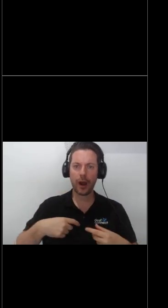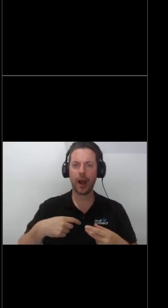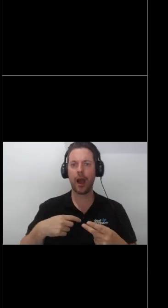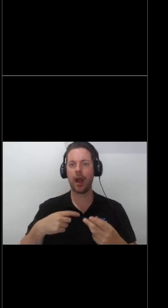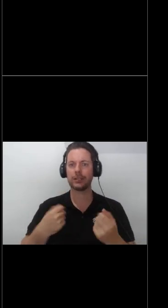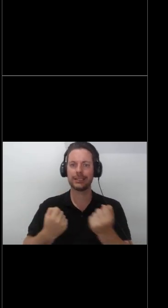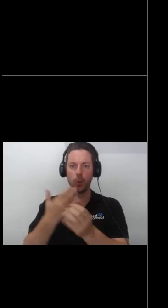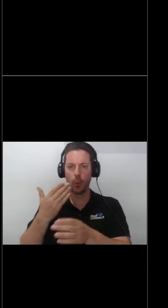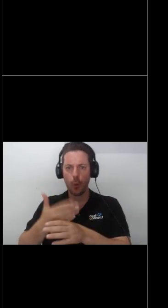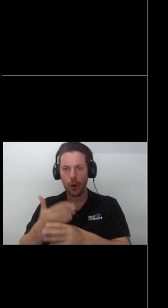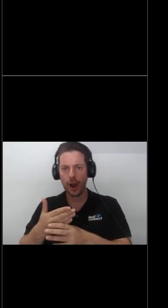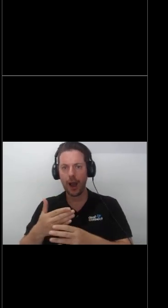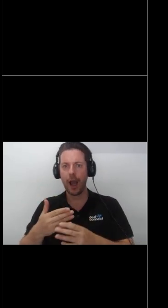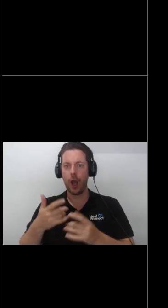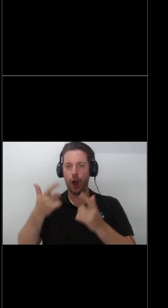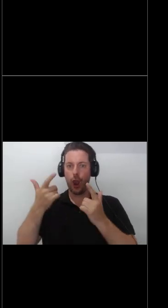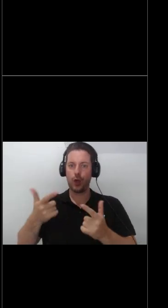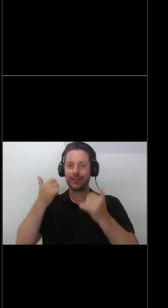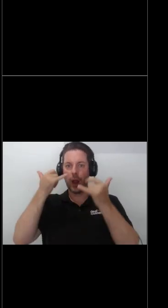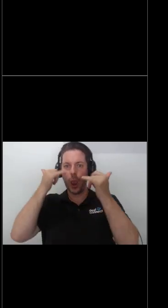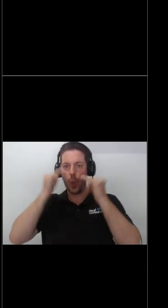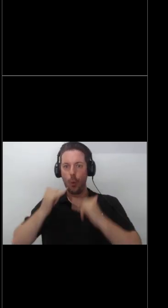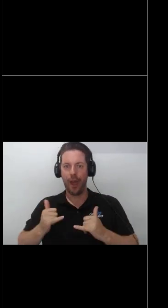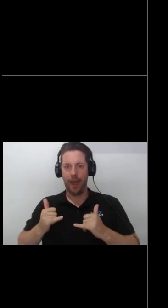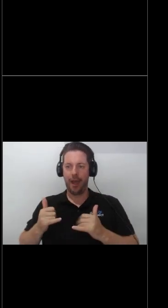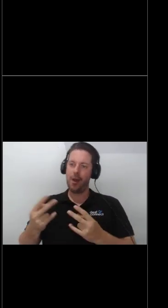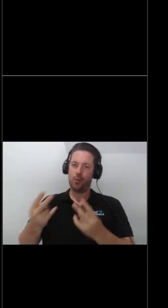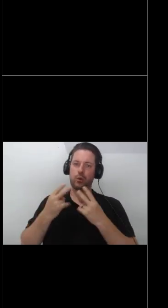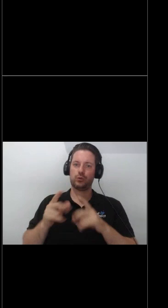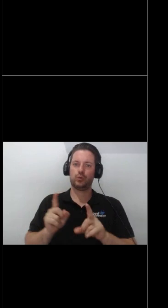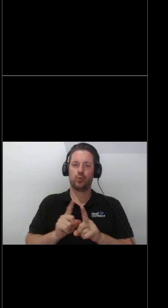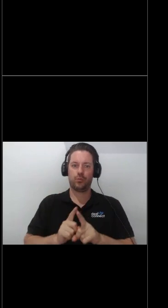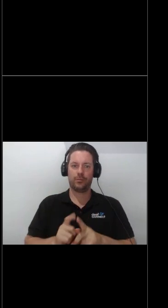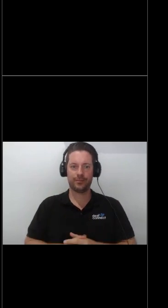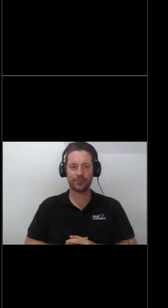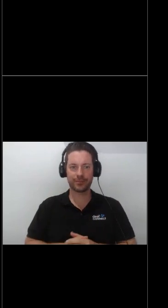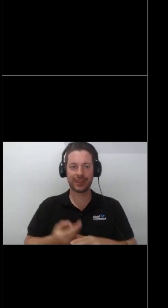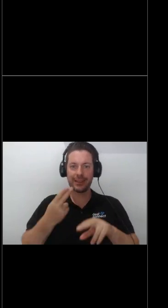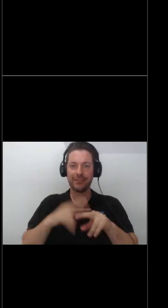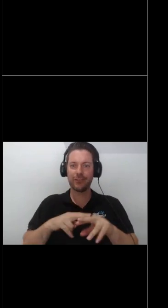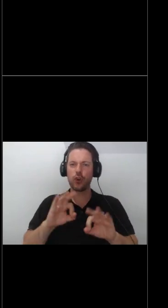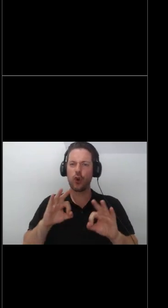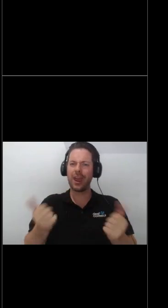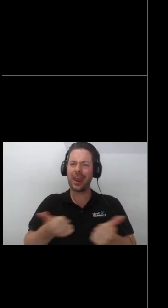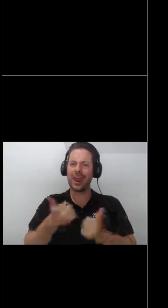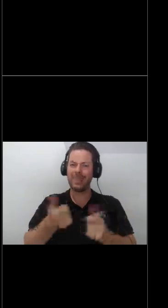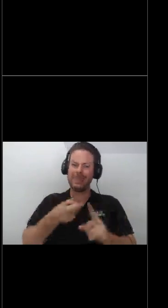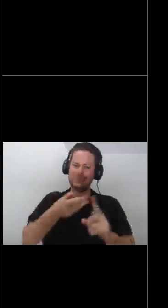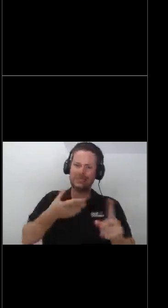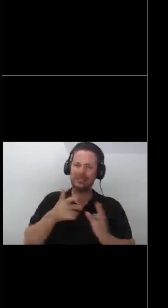chunk of lawyers. If there's not enough legal information in this presentation, I'm more than happy